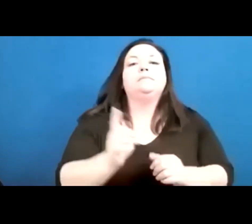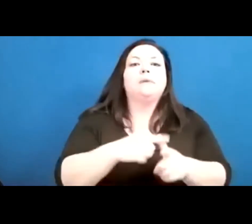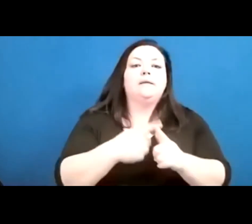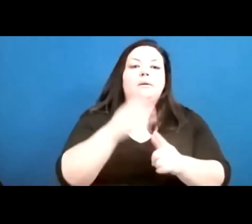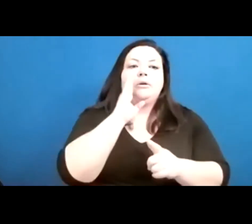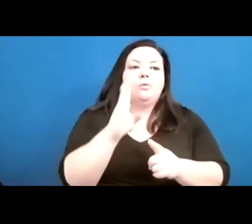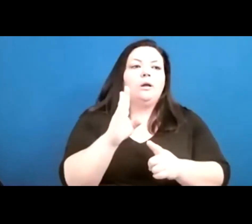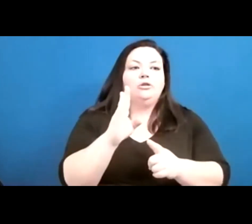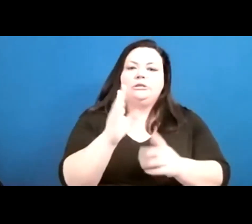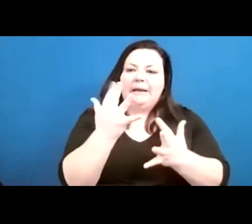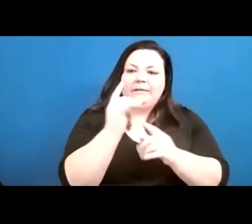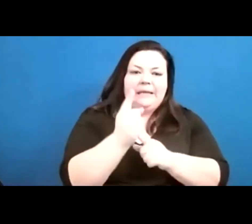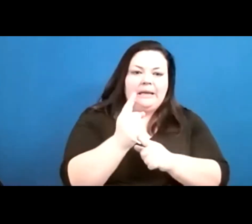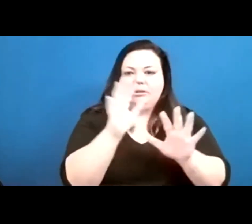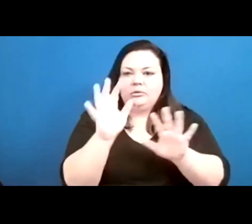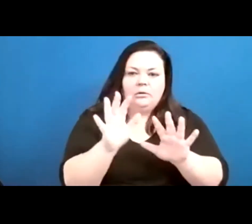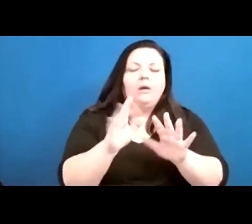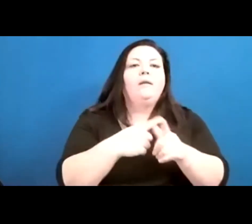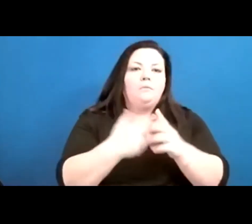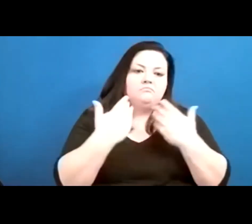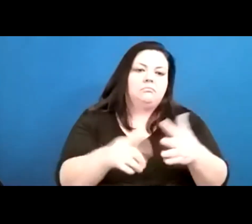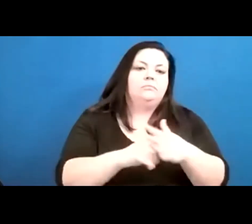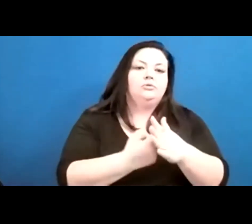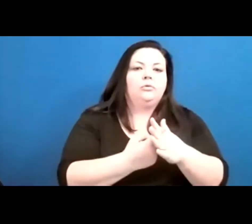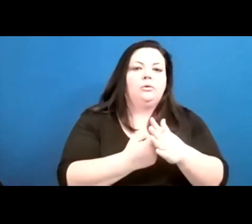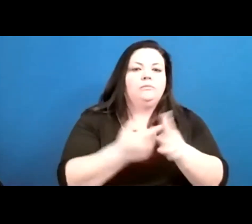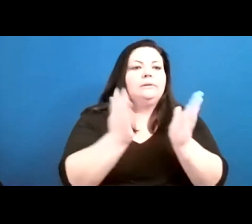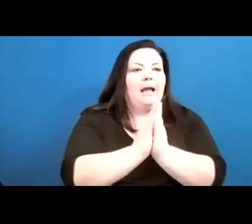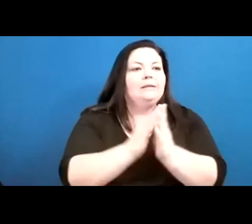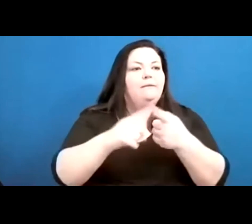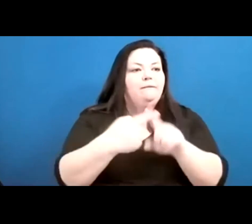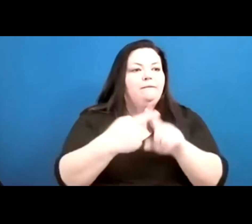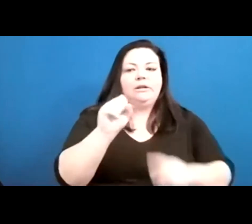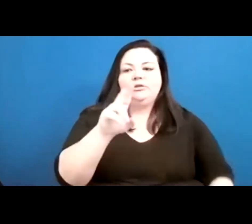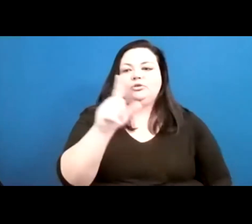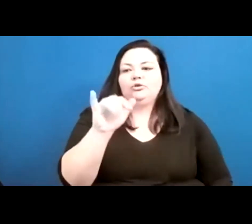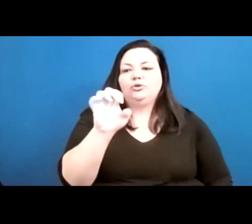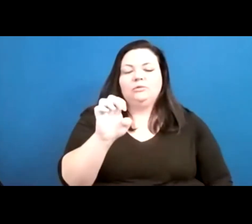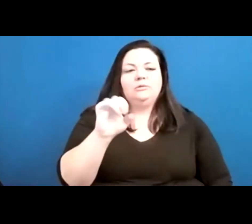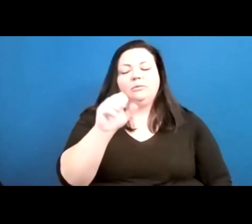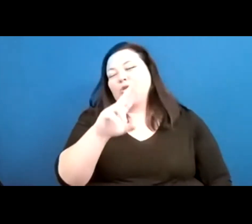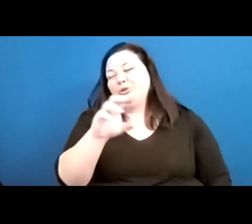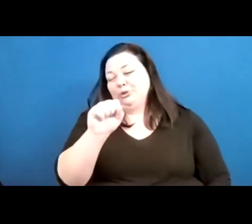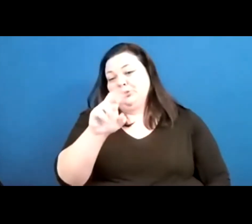second to readjust and then we'll, and then we'll ask our dear friend Suzi F. Garcia who is here tonight with us to read some